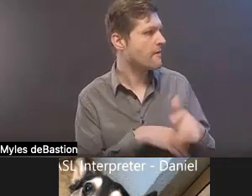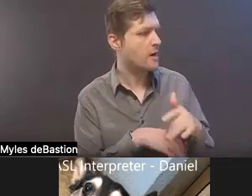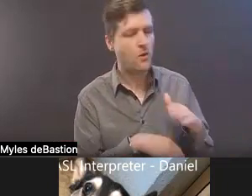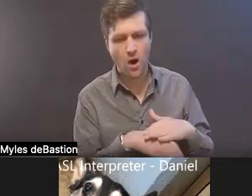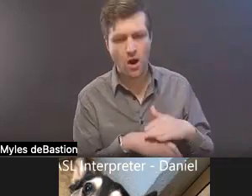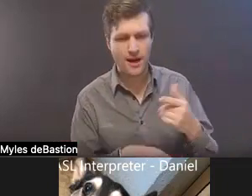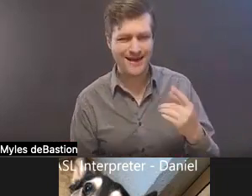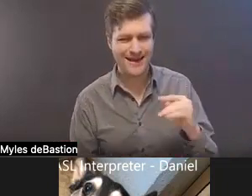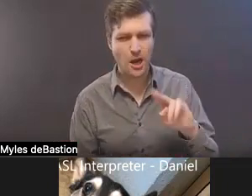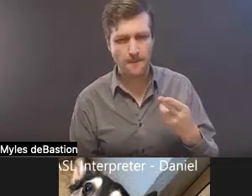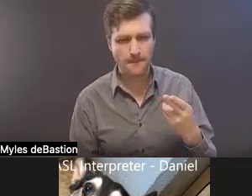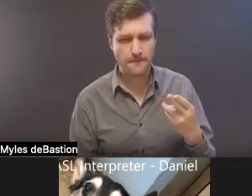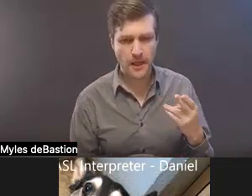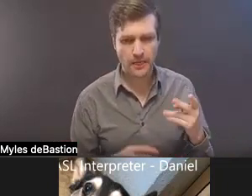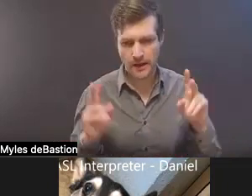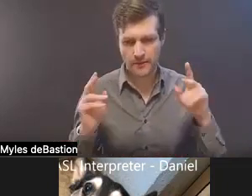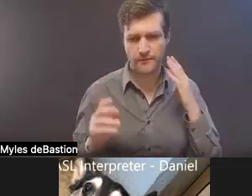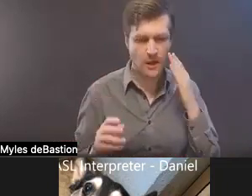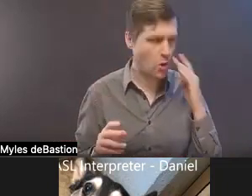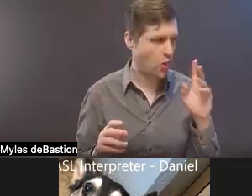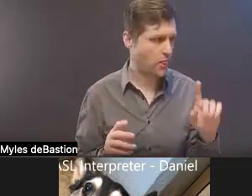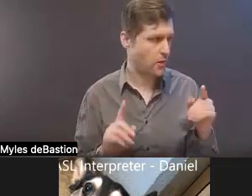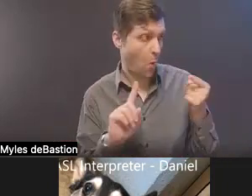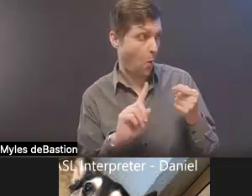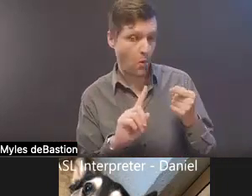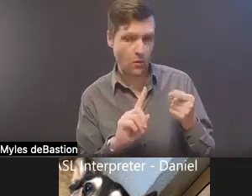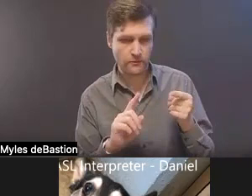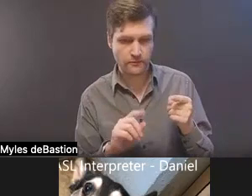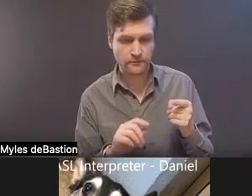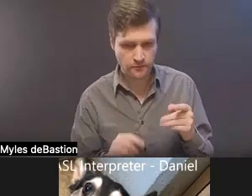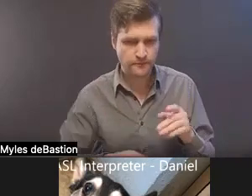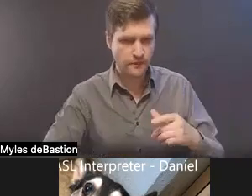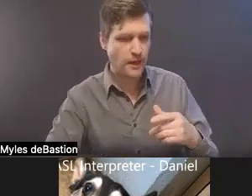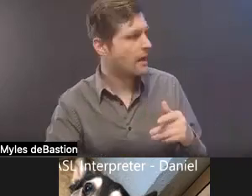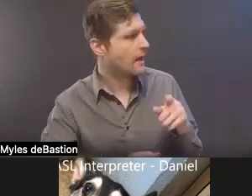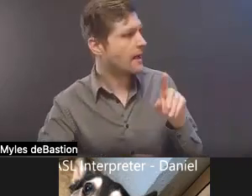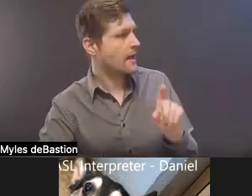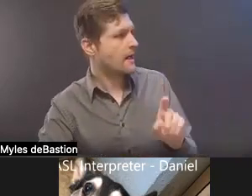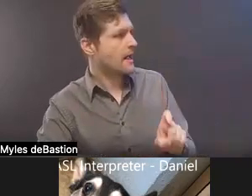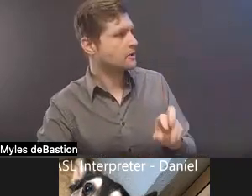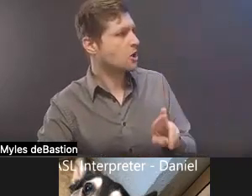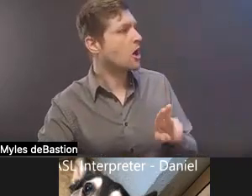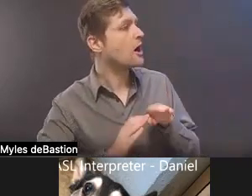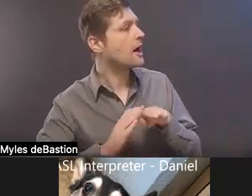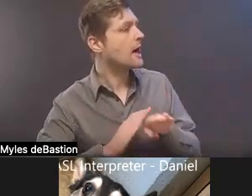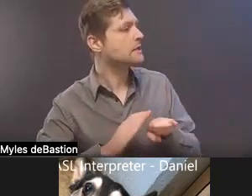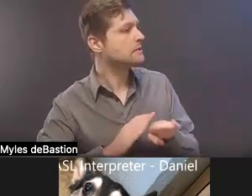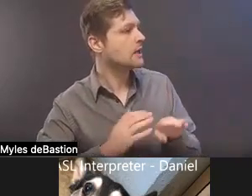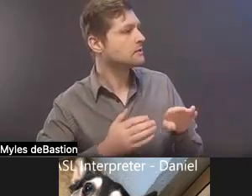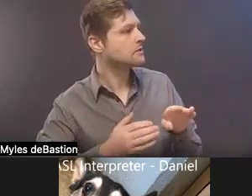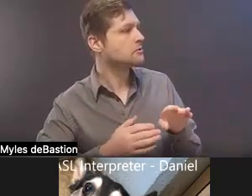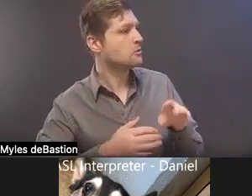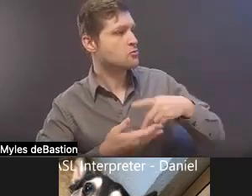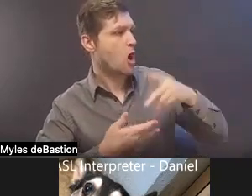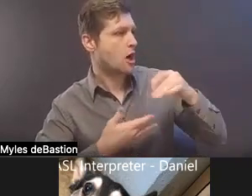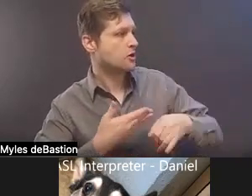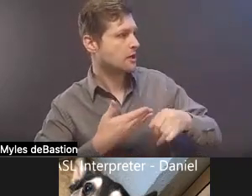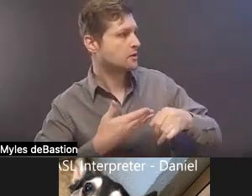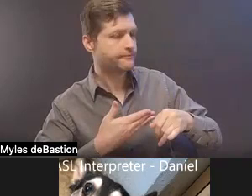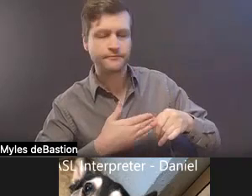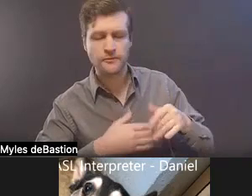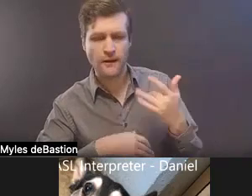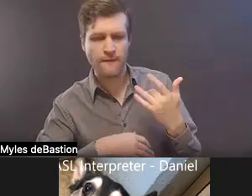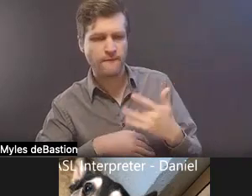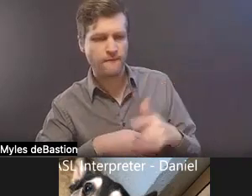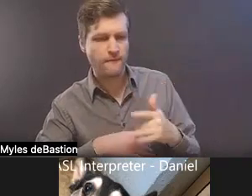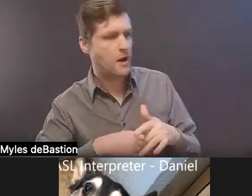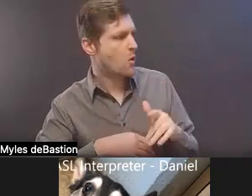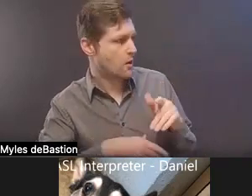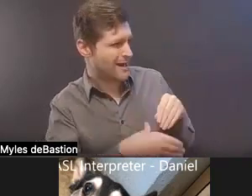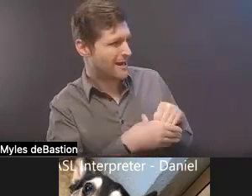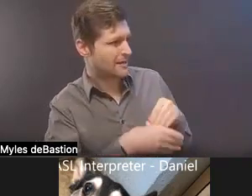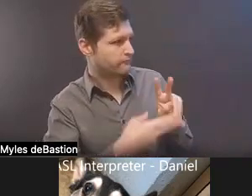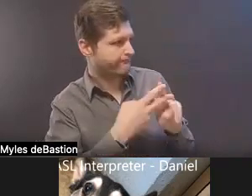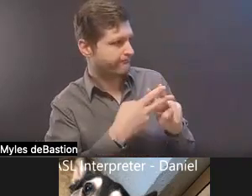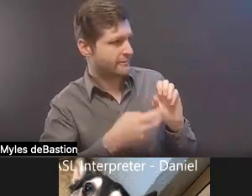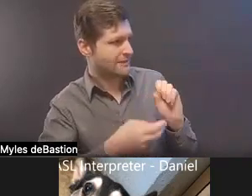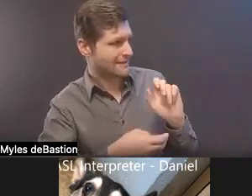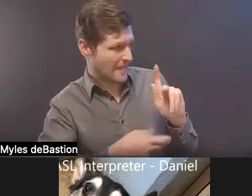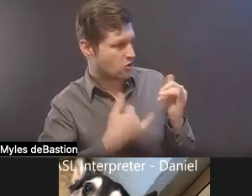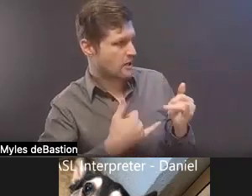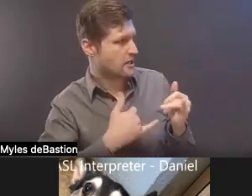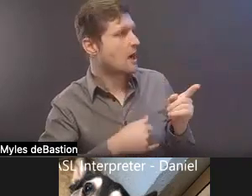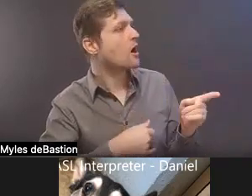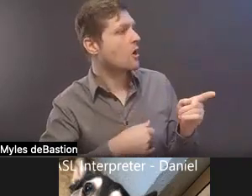Our access needs, for the programming of the XR -- So XR programs, the available -- Right